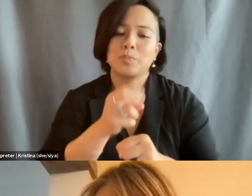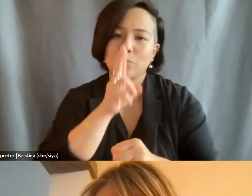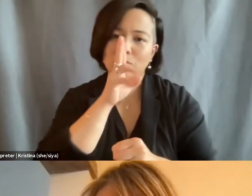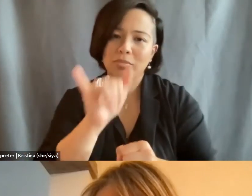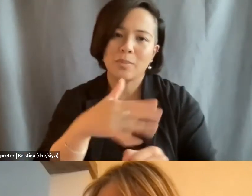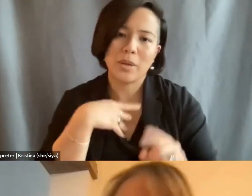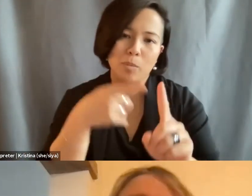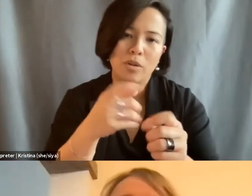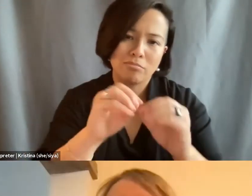Thank you.